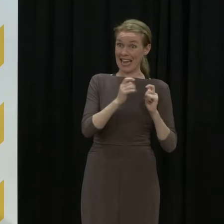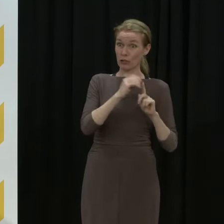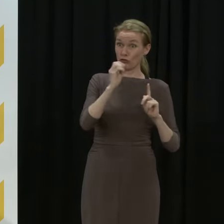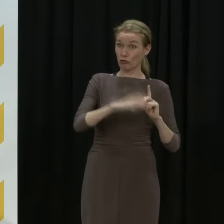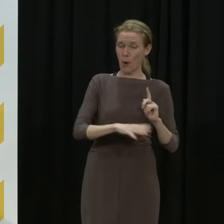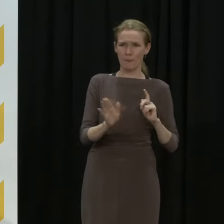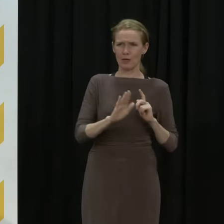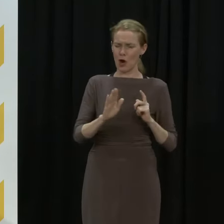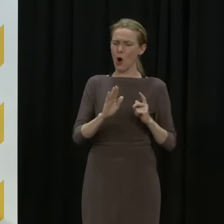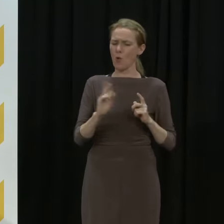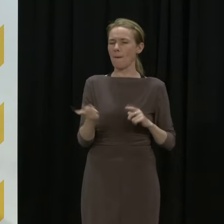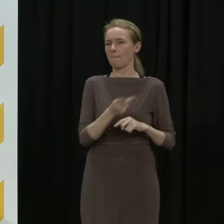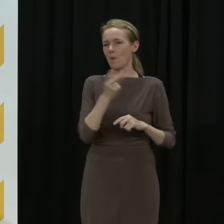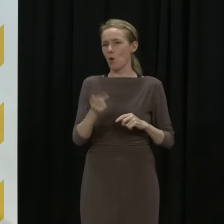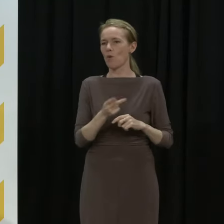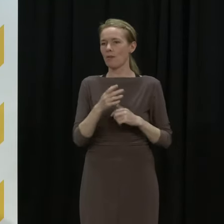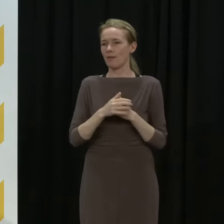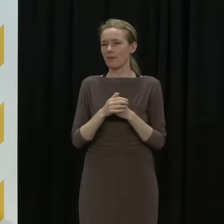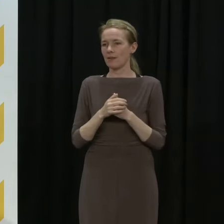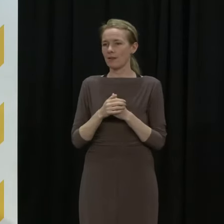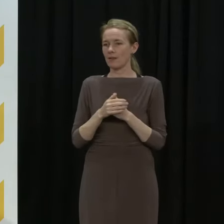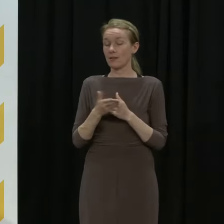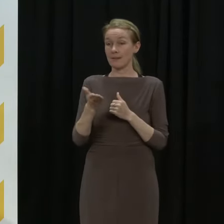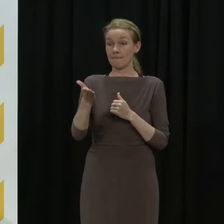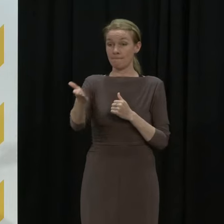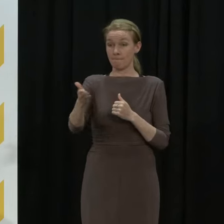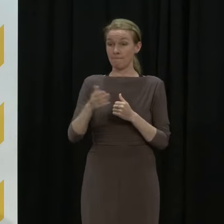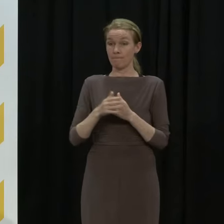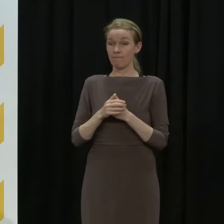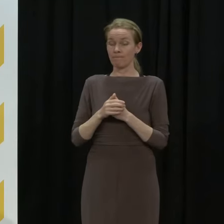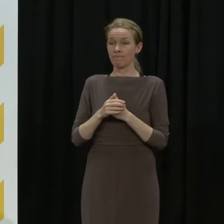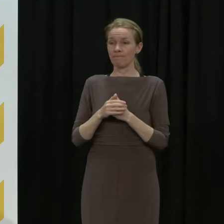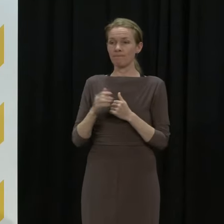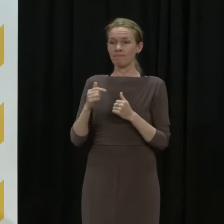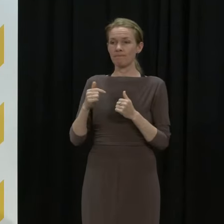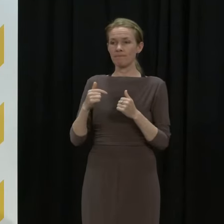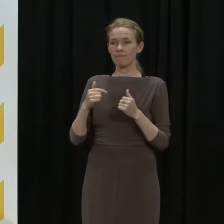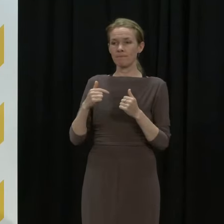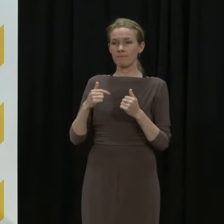not at the stage at all where we are using it as a replacement for PCR or anything like that.